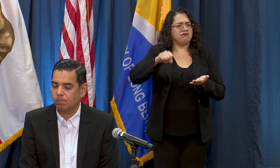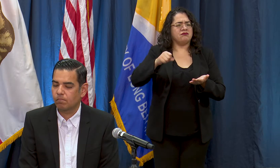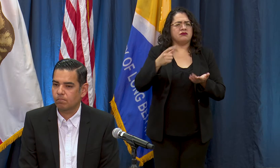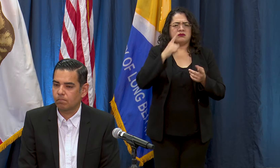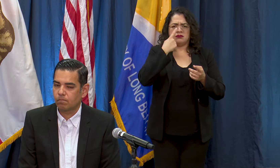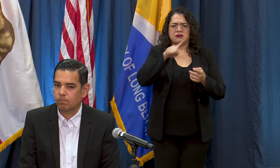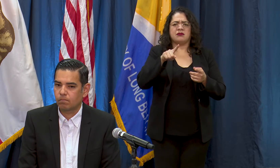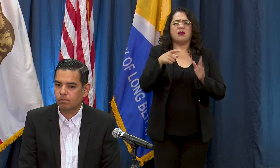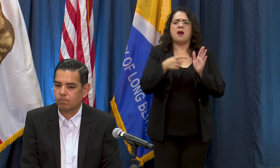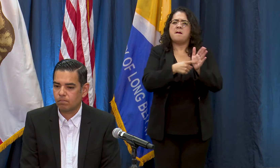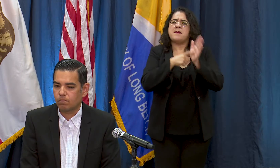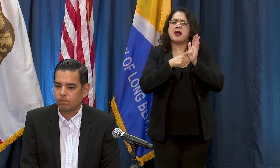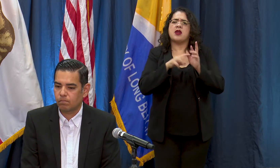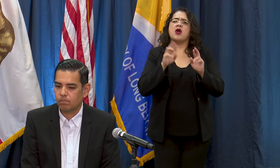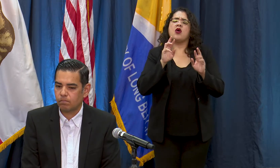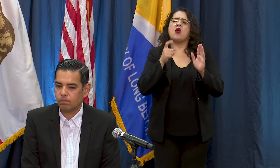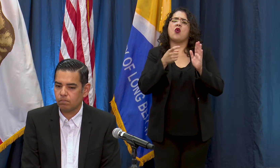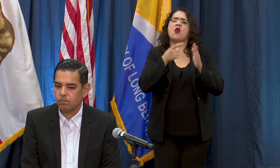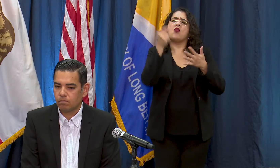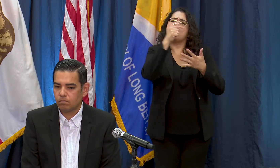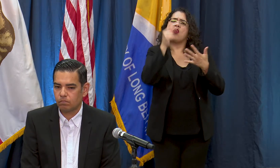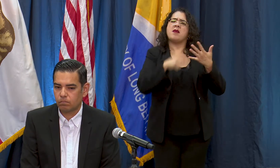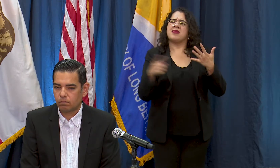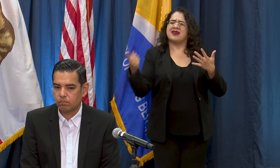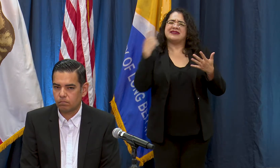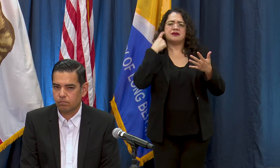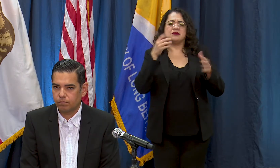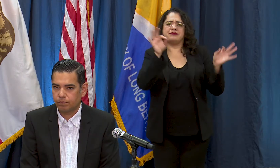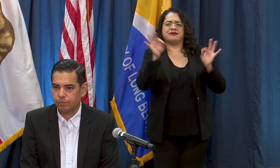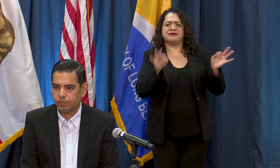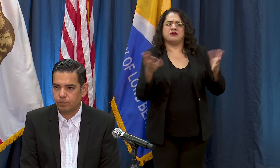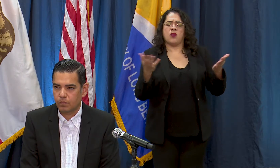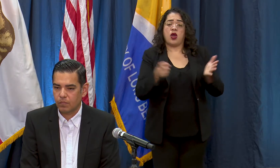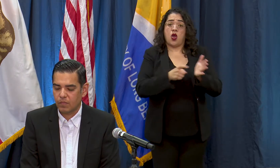requirements. I know you went over them but are these requirements being met and